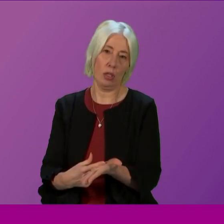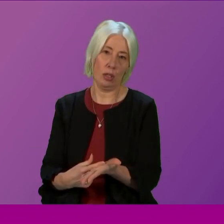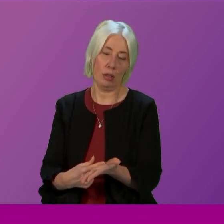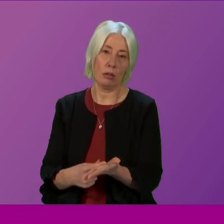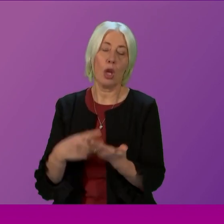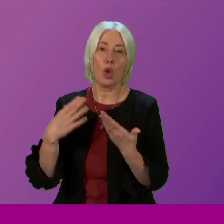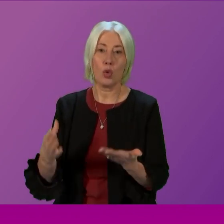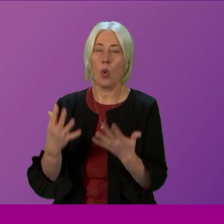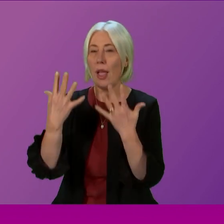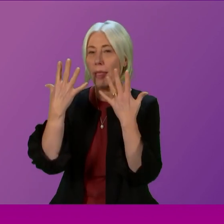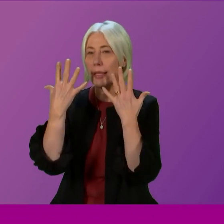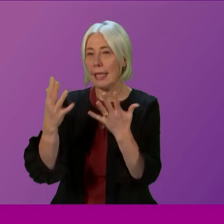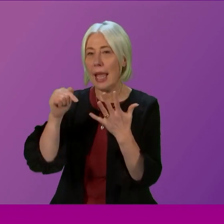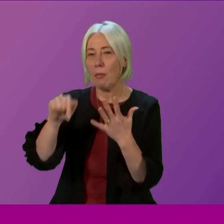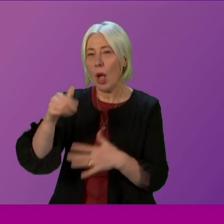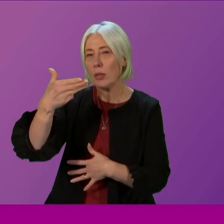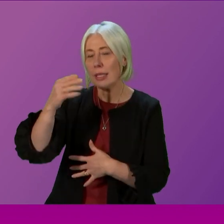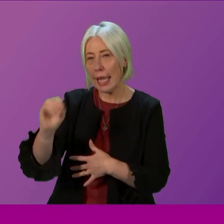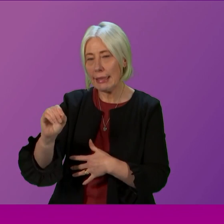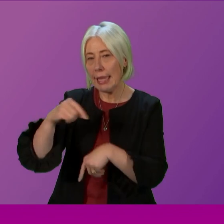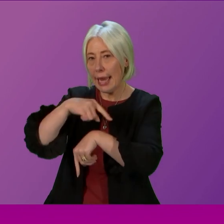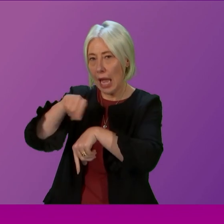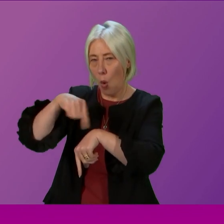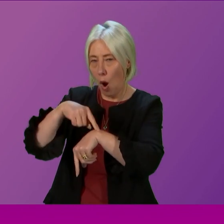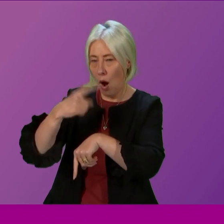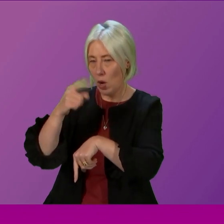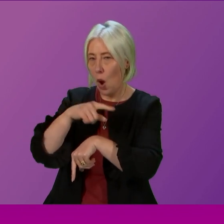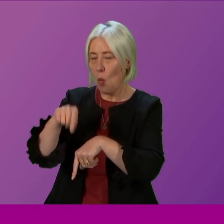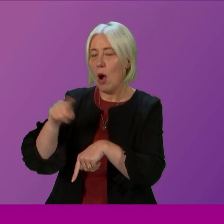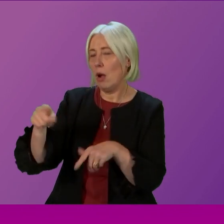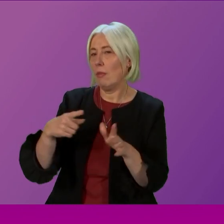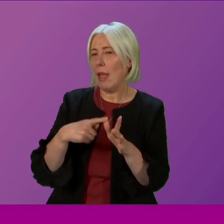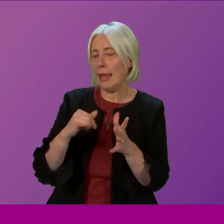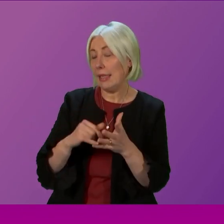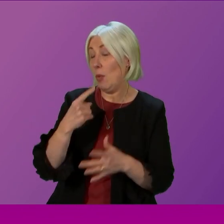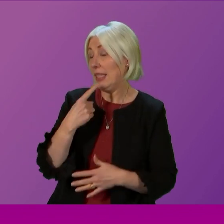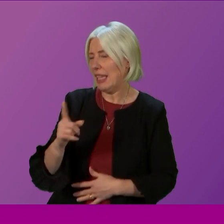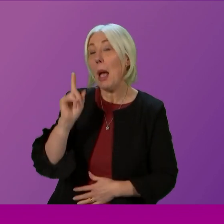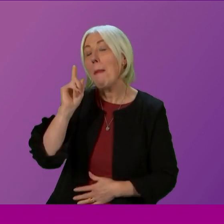on the £10.90 an hour wage that Anas Sarwar derides, it is important to point out, just as